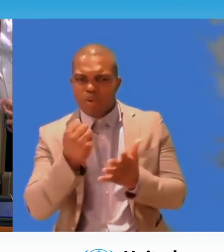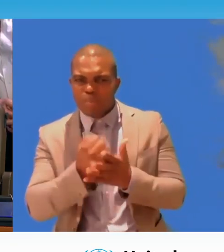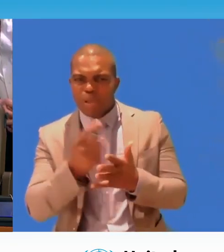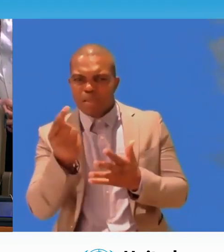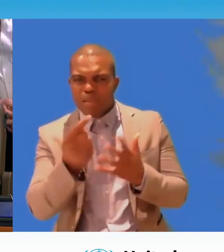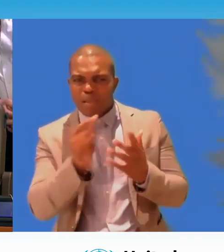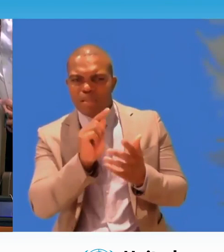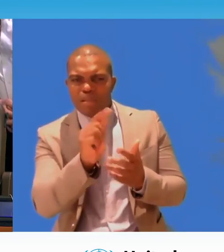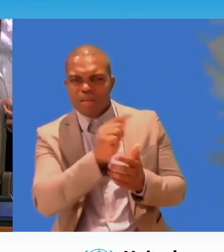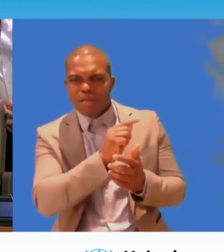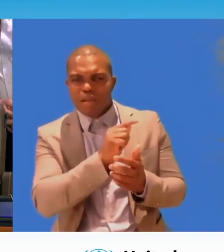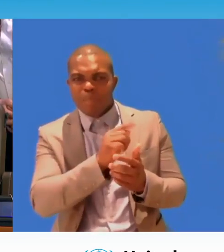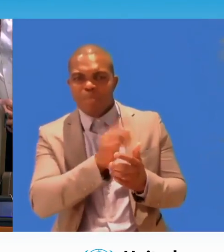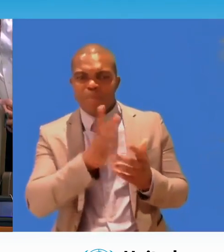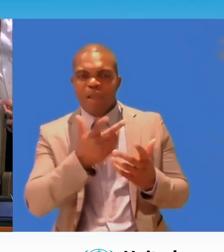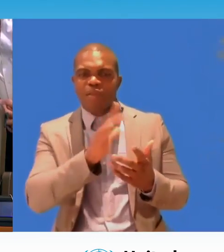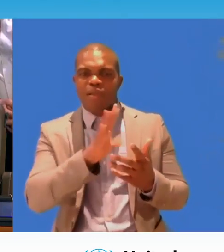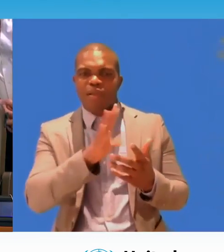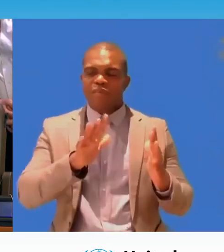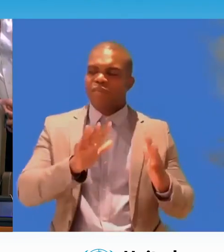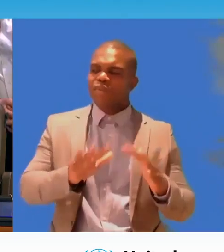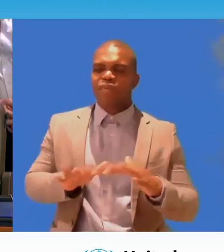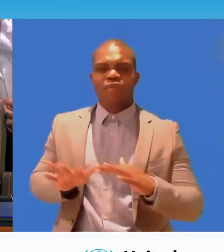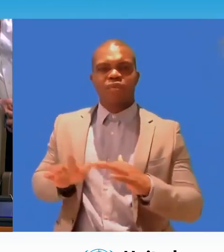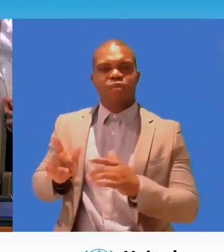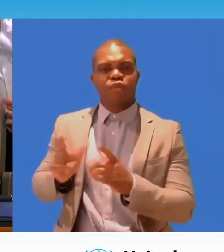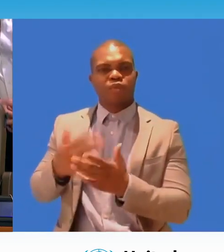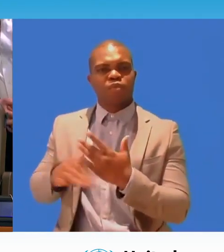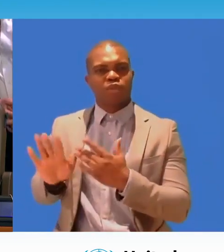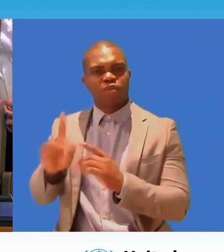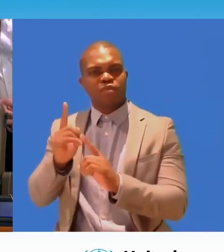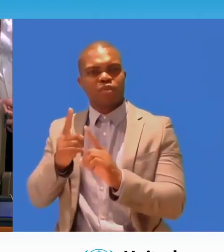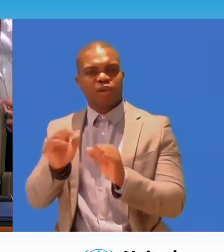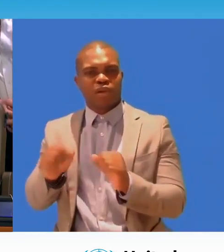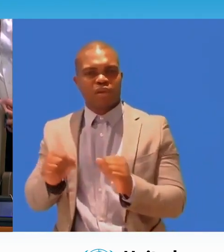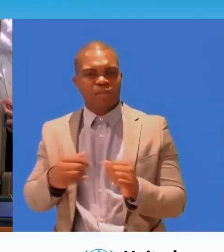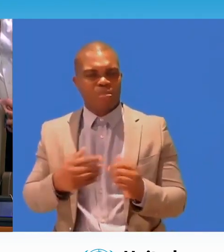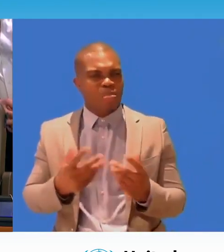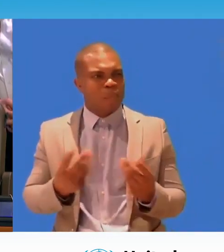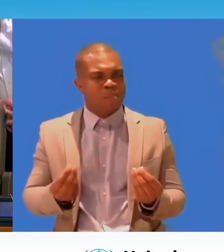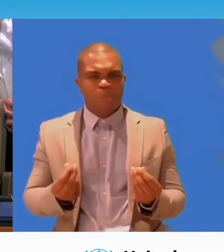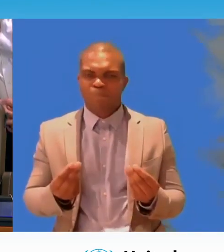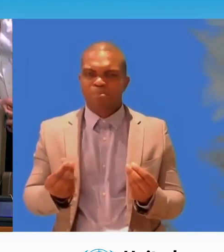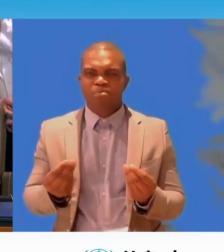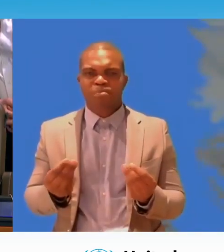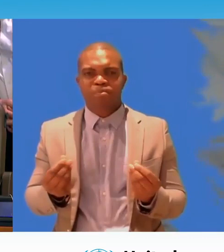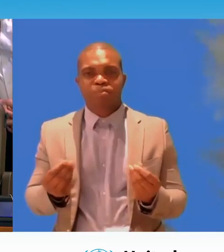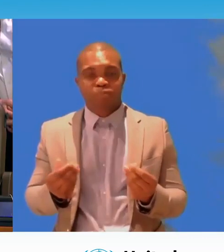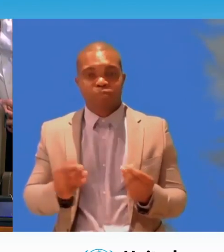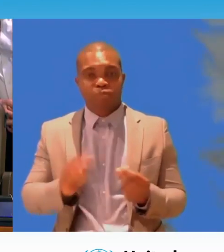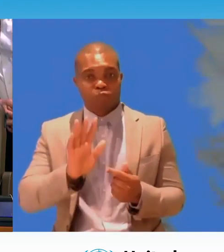thing in adopting the role as a mission that is possible persons of disabilities perspectives